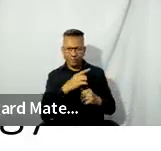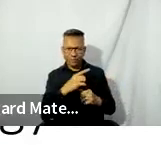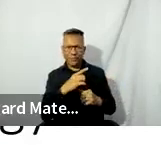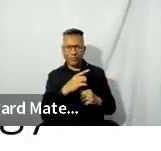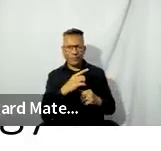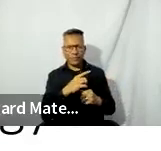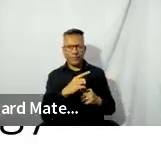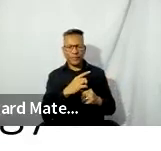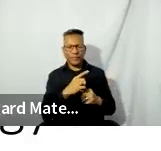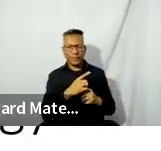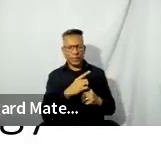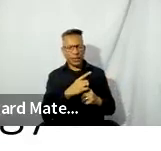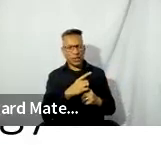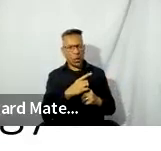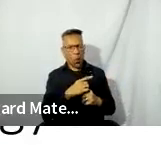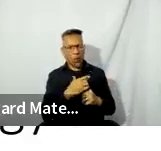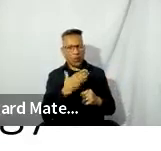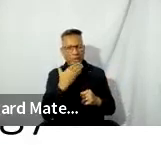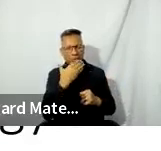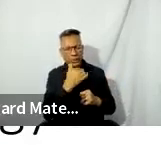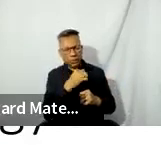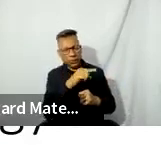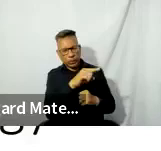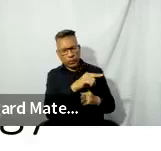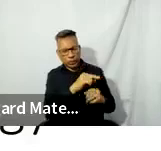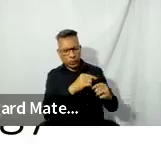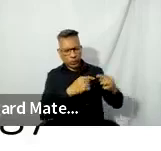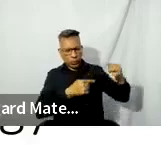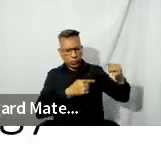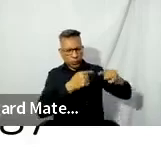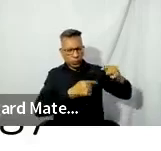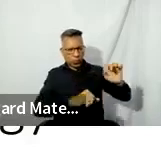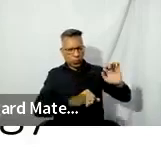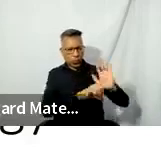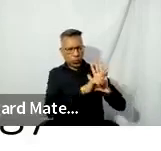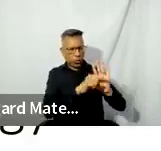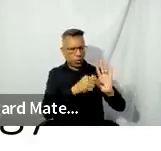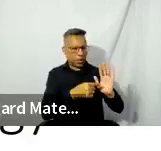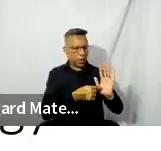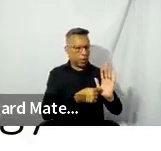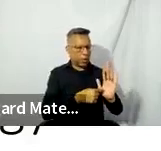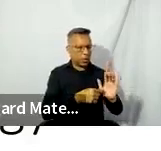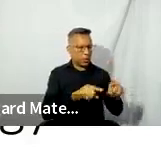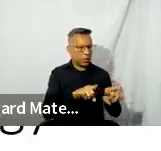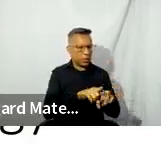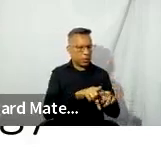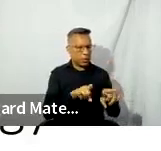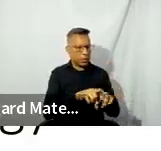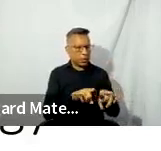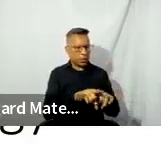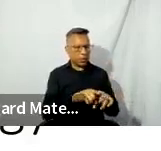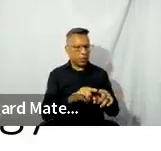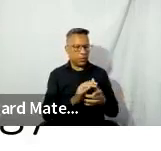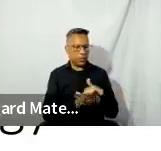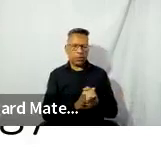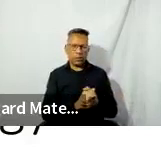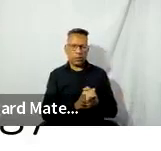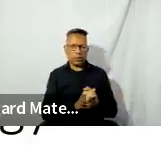the Vagoski makes the Vaguetsky makes in the formulation ion and discussion of the ion and discussion of the law, as well as an appeal to hegel hegel.